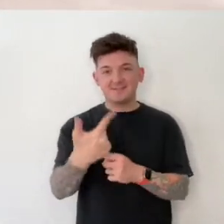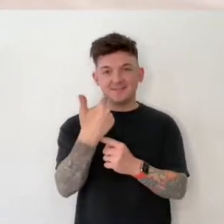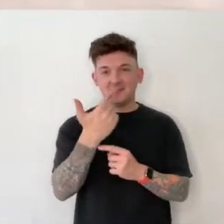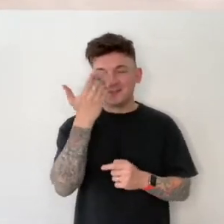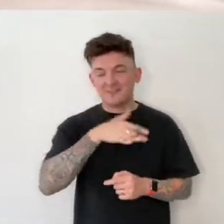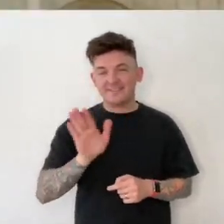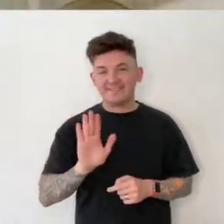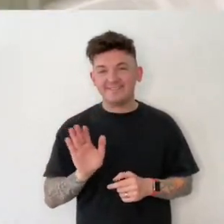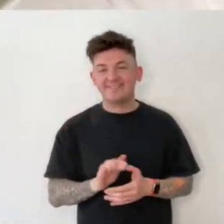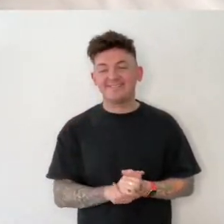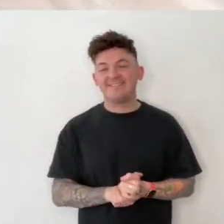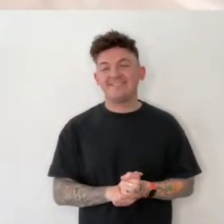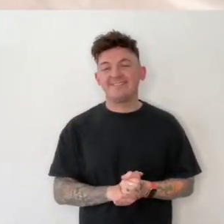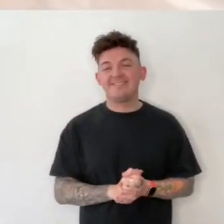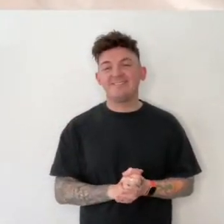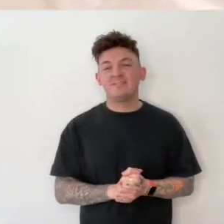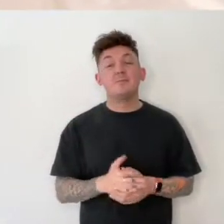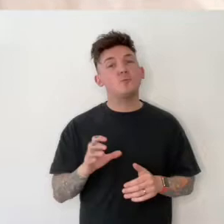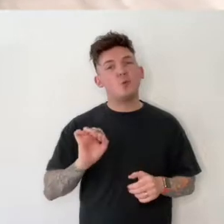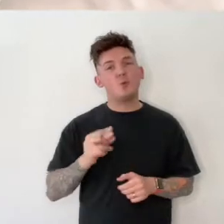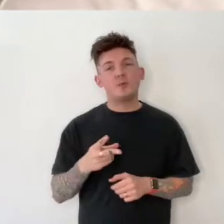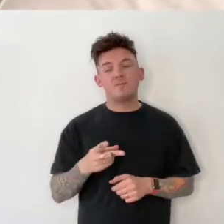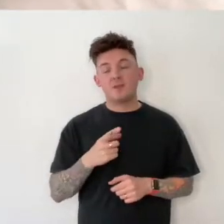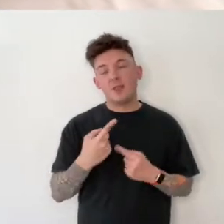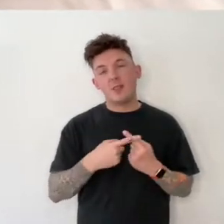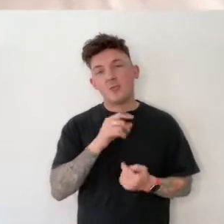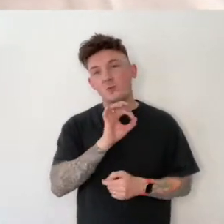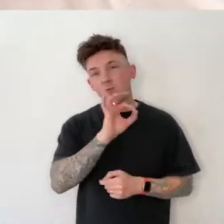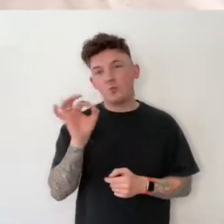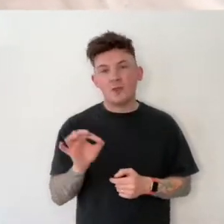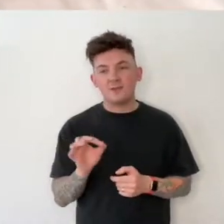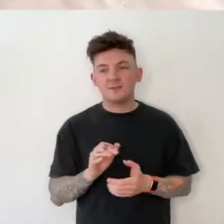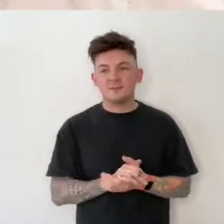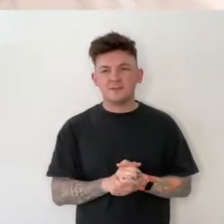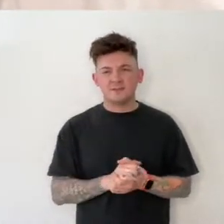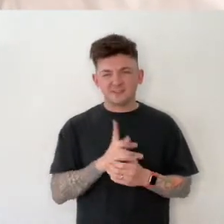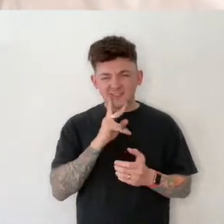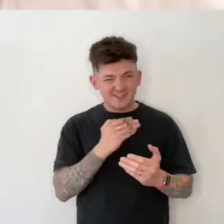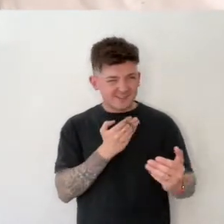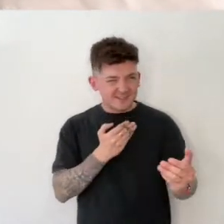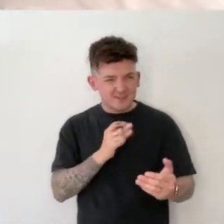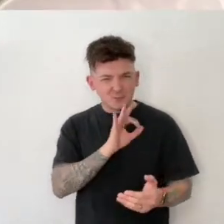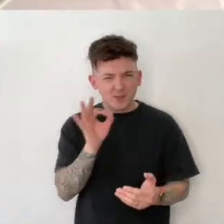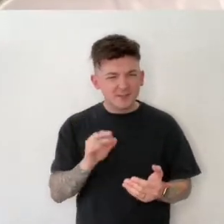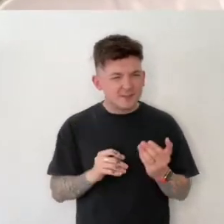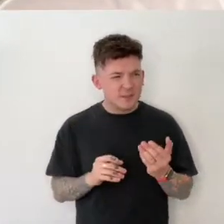ask this one and again trying to read it from a distance so apologies "sorry if this is